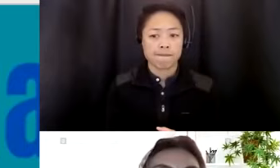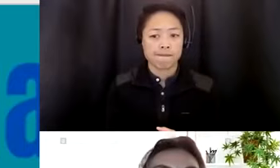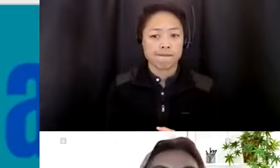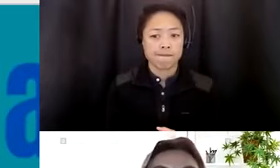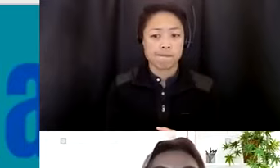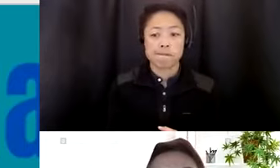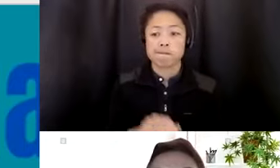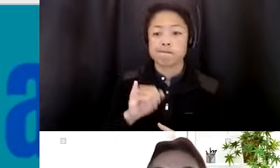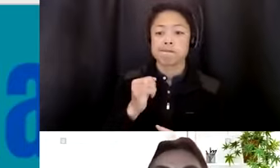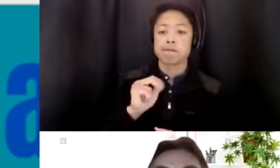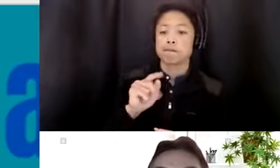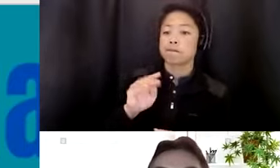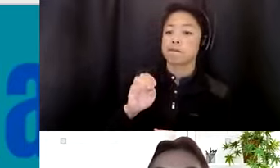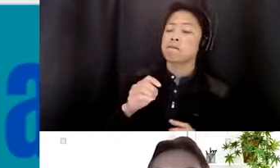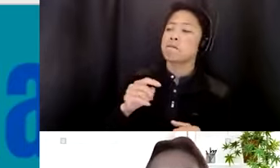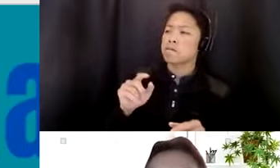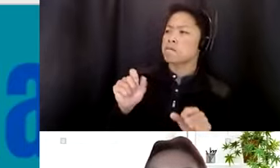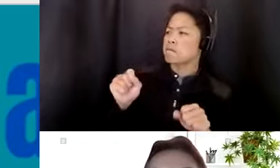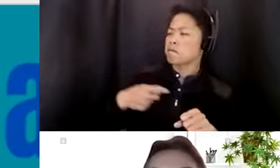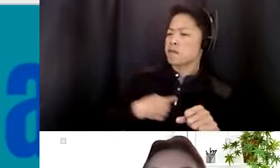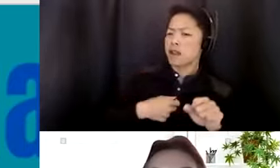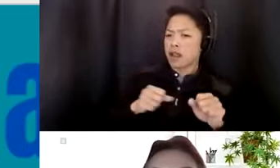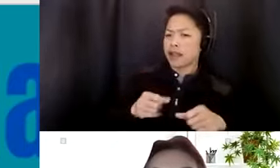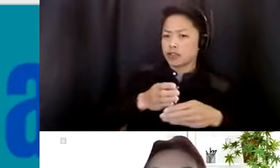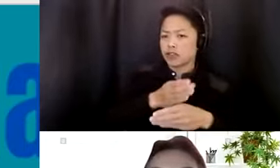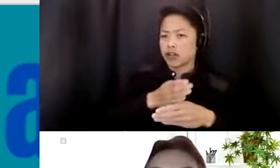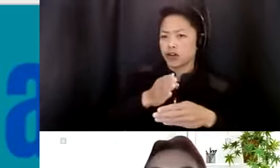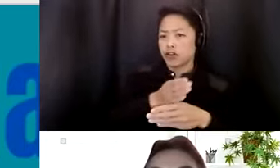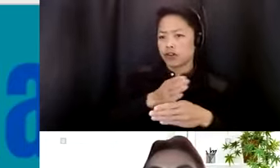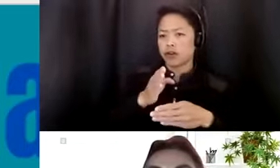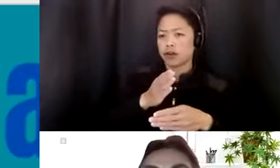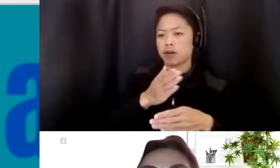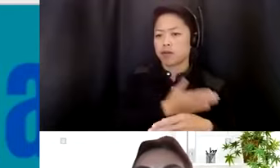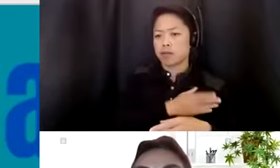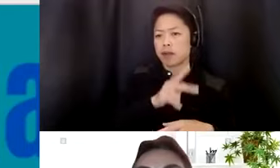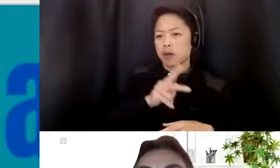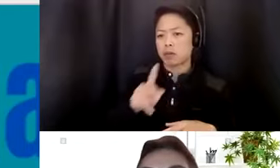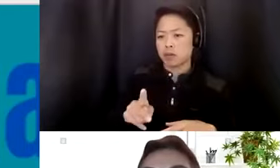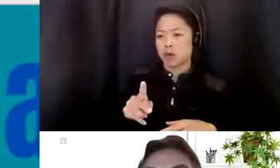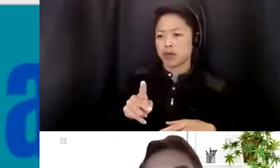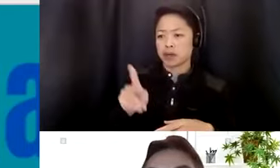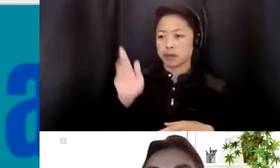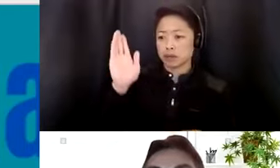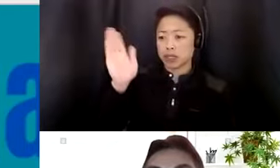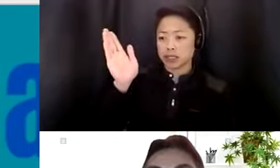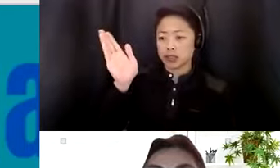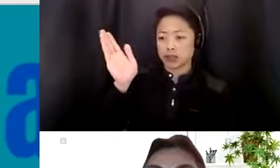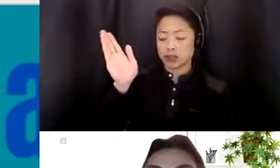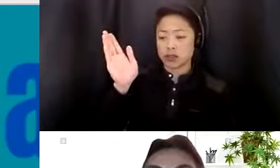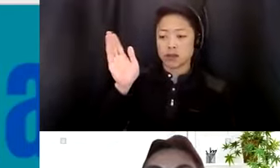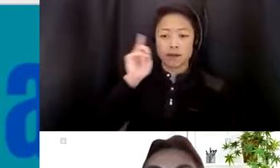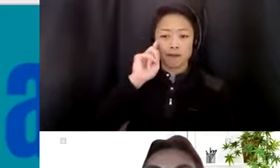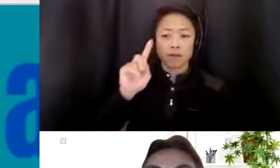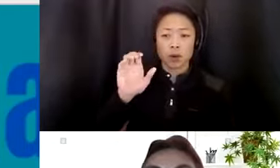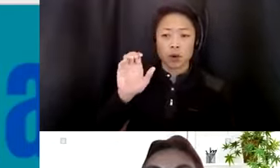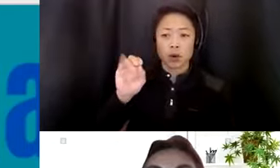Yes Dominic, I can share the PowerPoint presentation that I did for COVID-19,